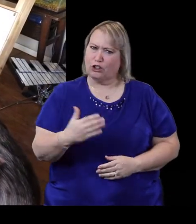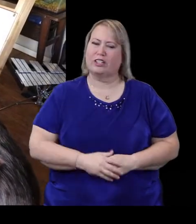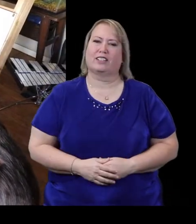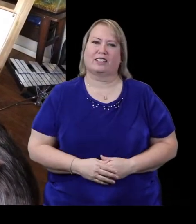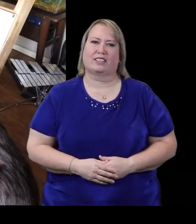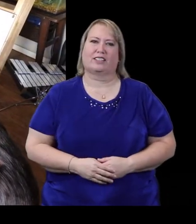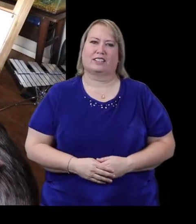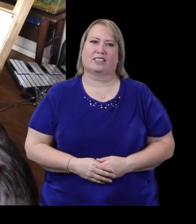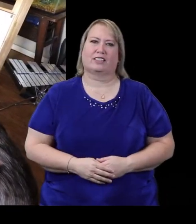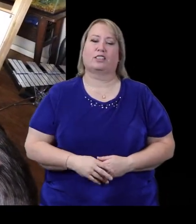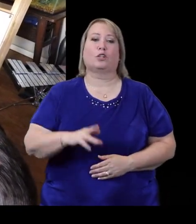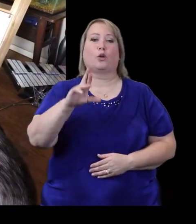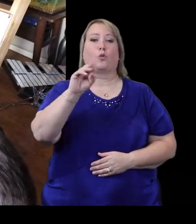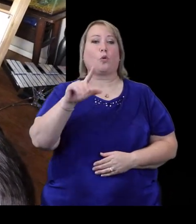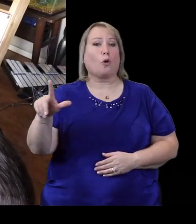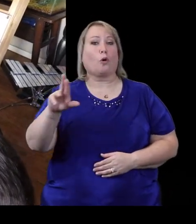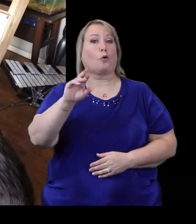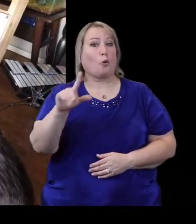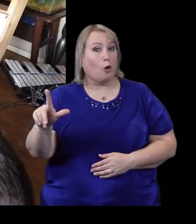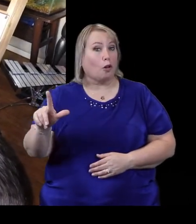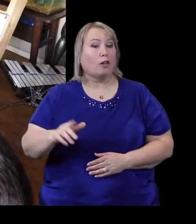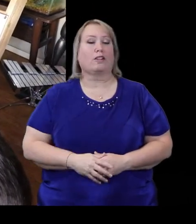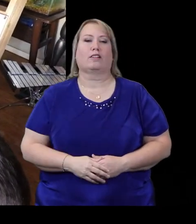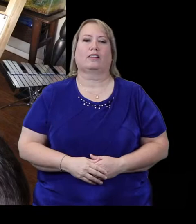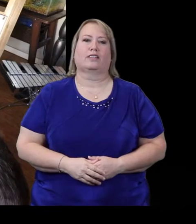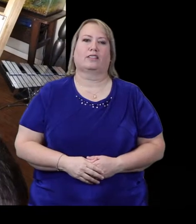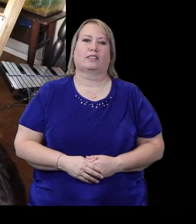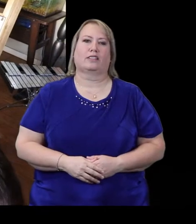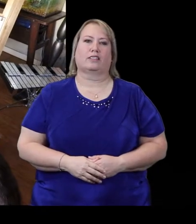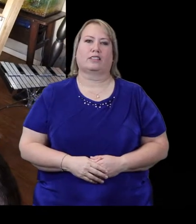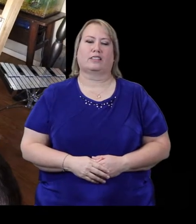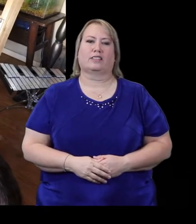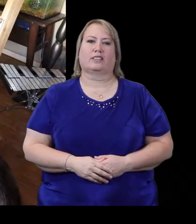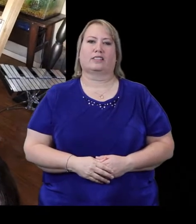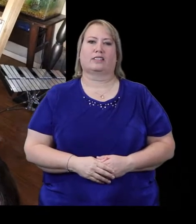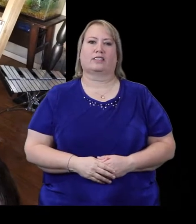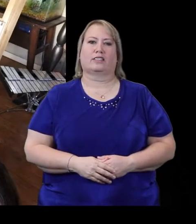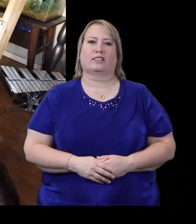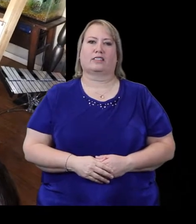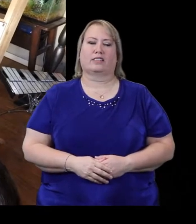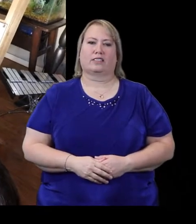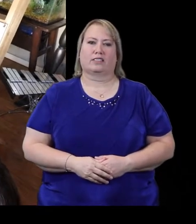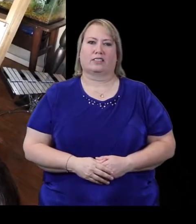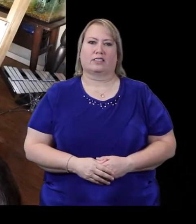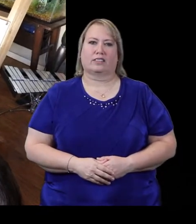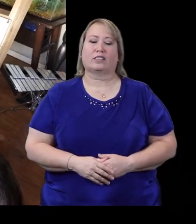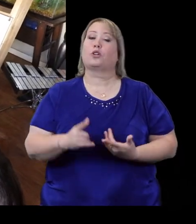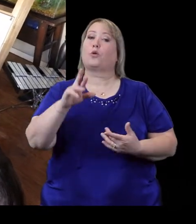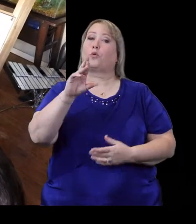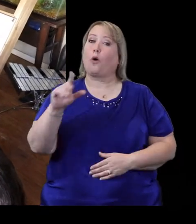good. Roll, roll. Yeah. You want to do it? Roll, roll.